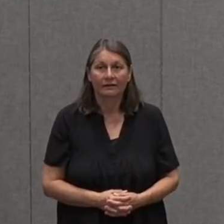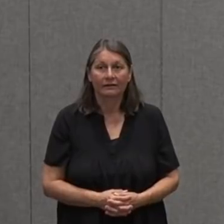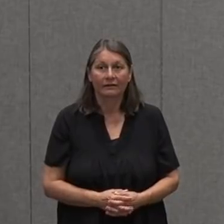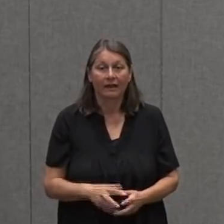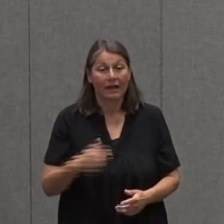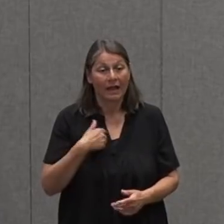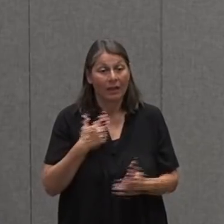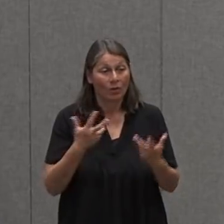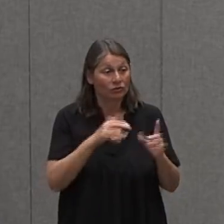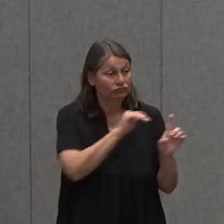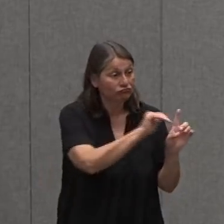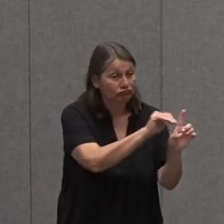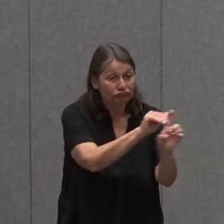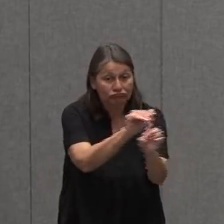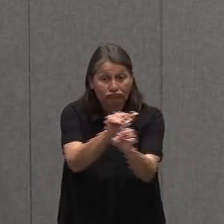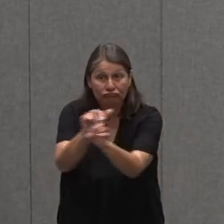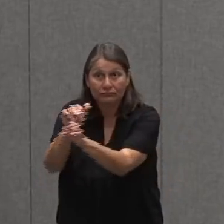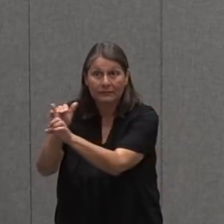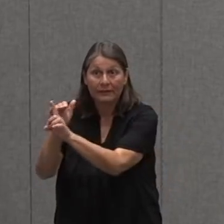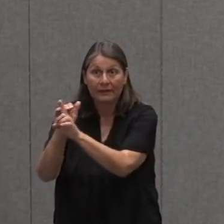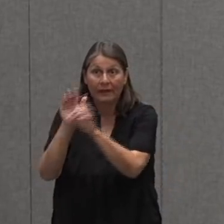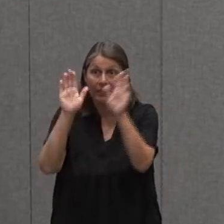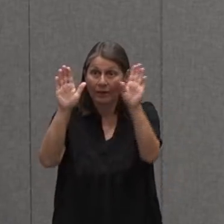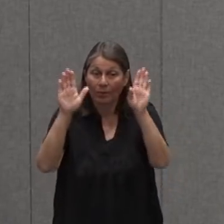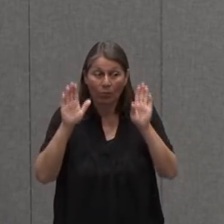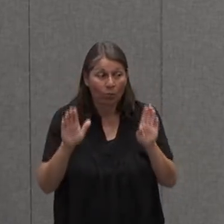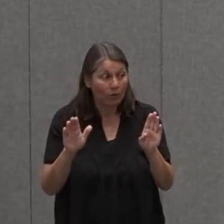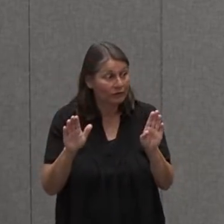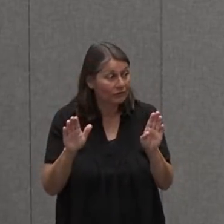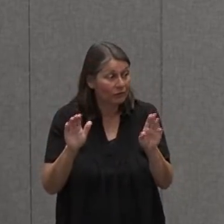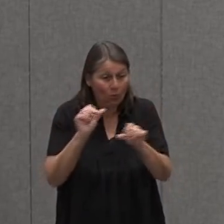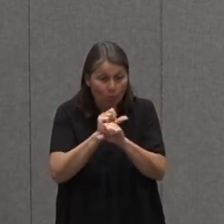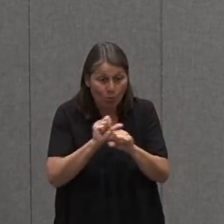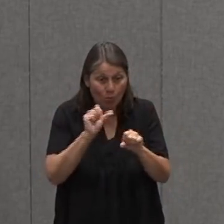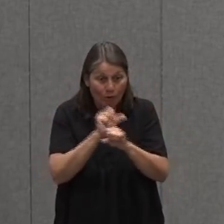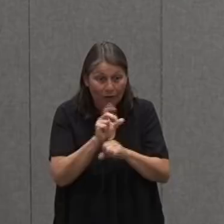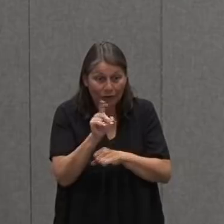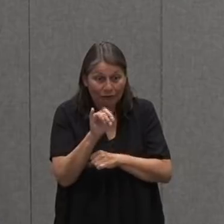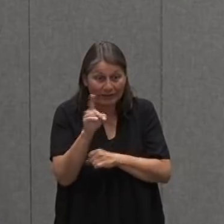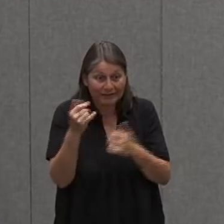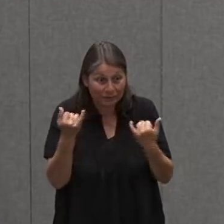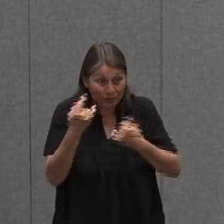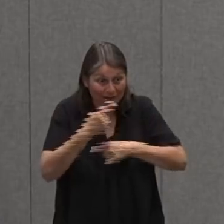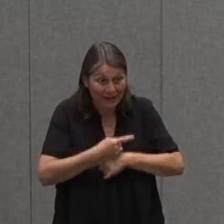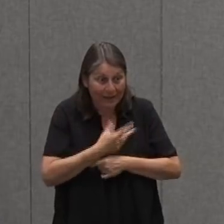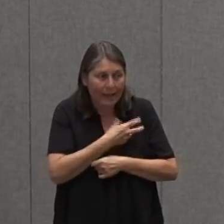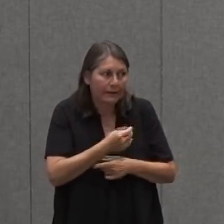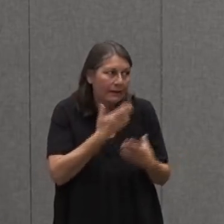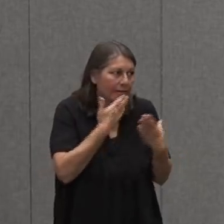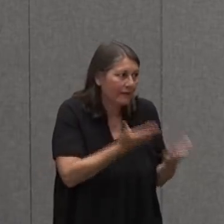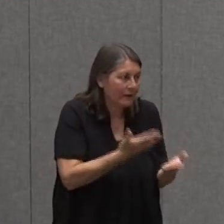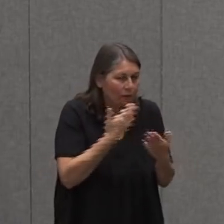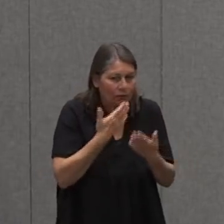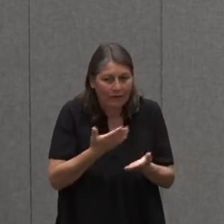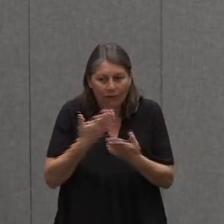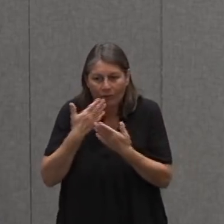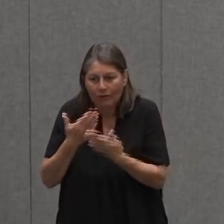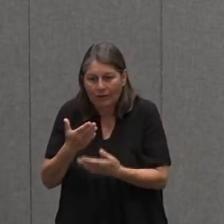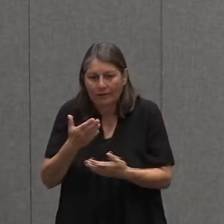remind everybody of the wonderful work we did today and say a big thank you to Mrs. Craff and Mrs. Kay